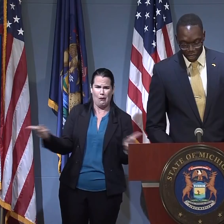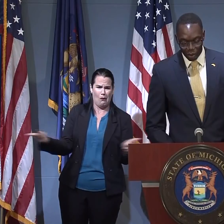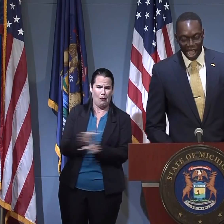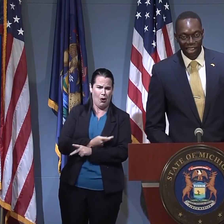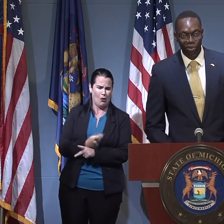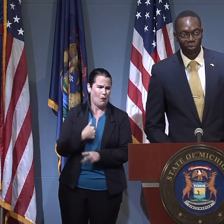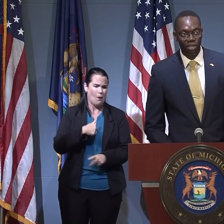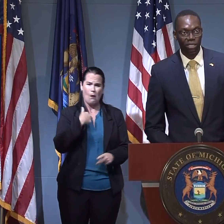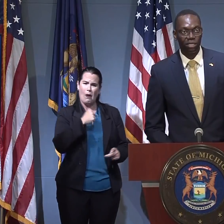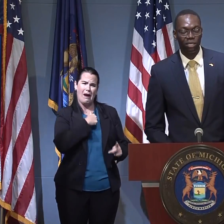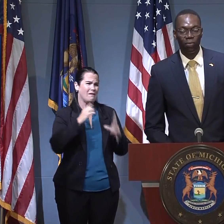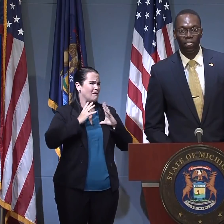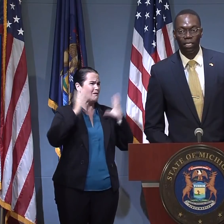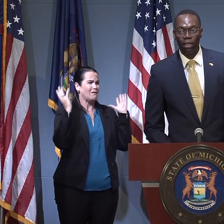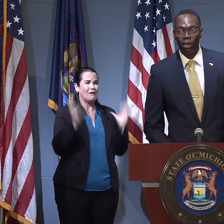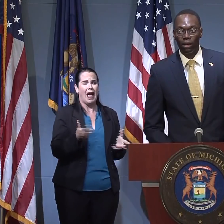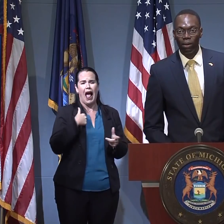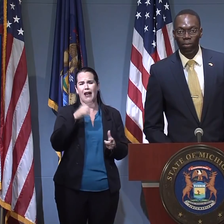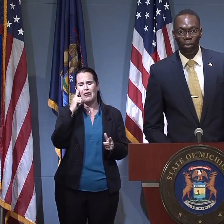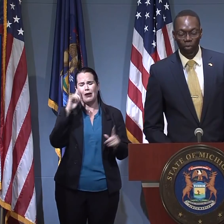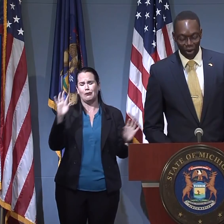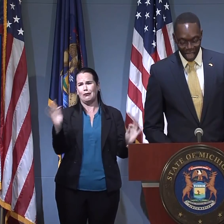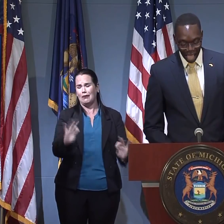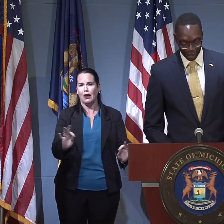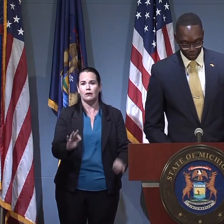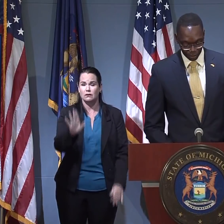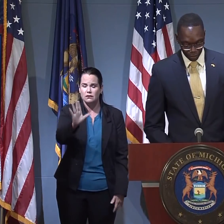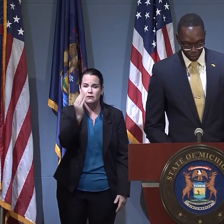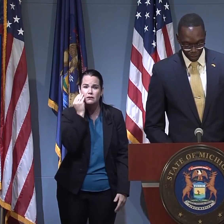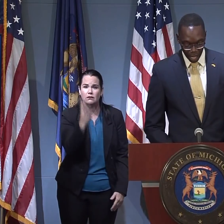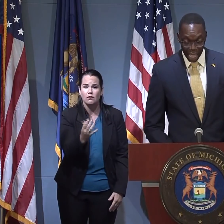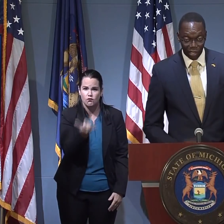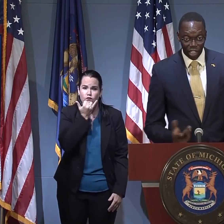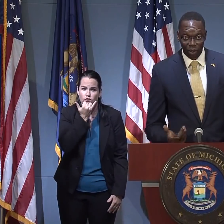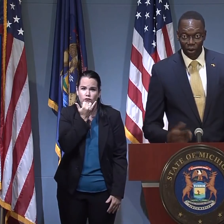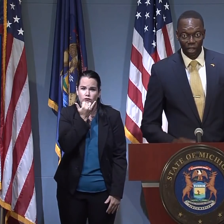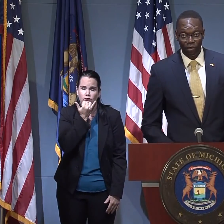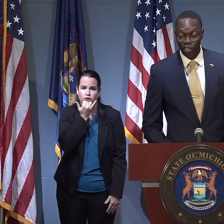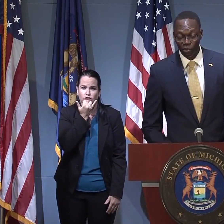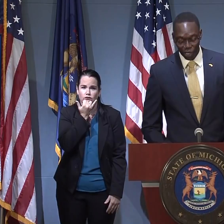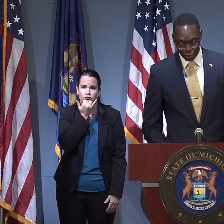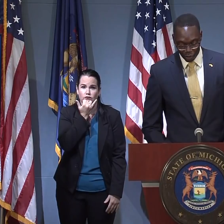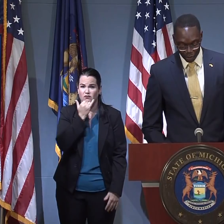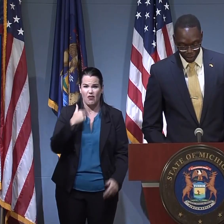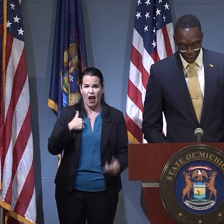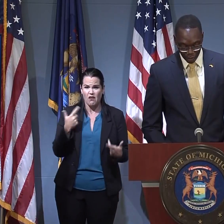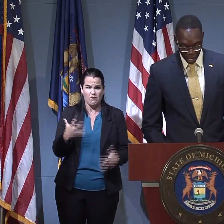MICHIGAN IS EXPERIENCING AM UPTICK, YOU KNOW, WE ARE DOING OK. THAT WE'RE OUT OF THE WOODS.